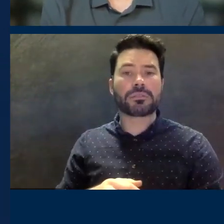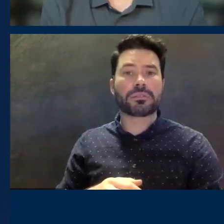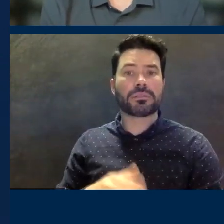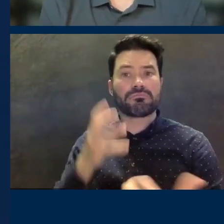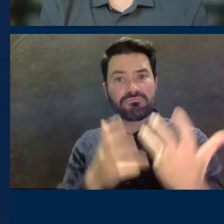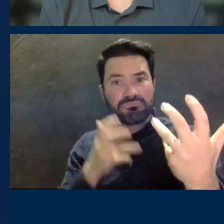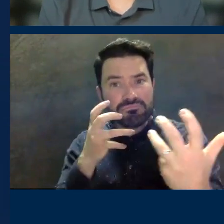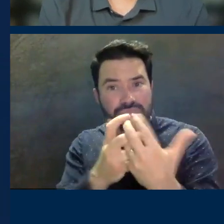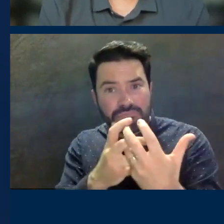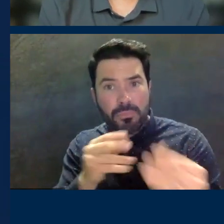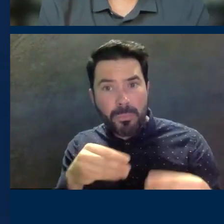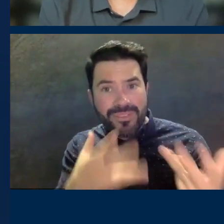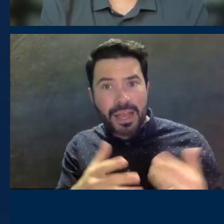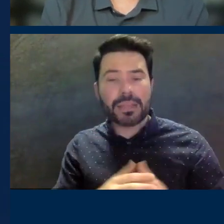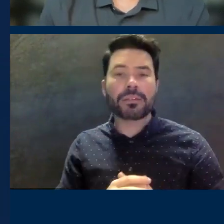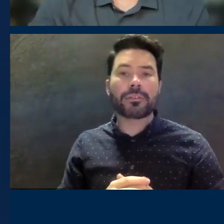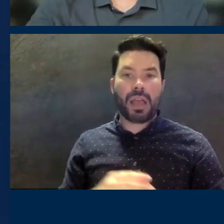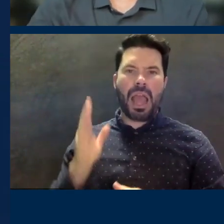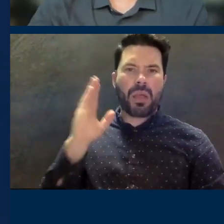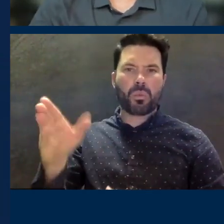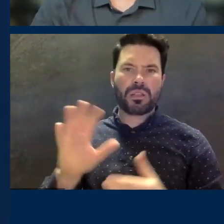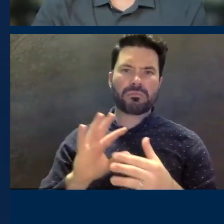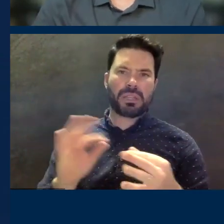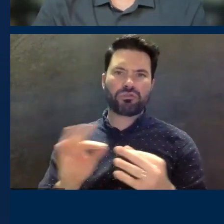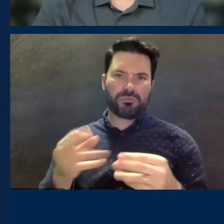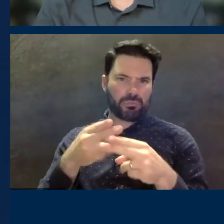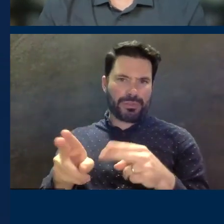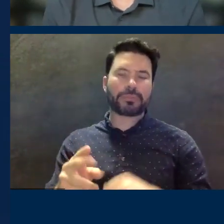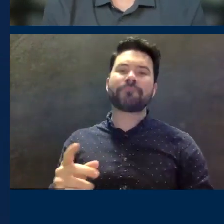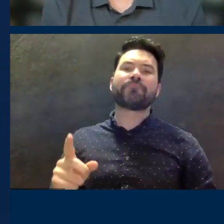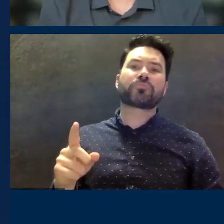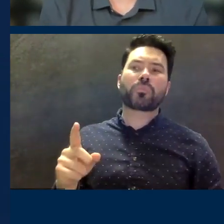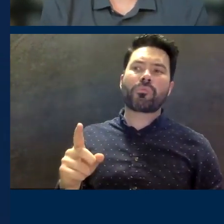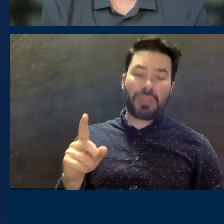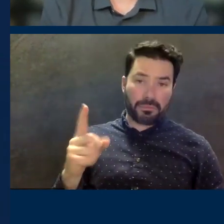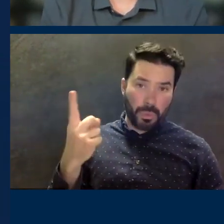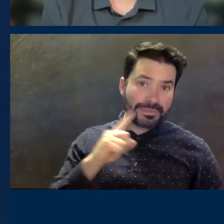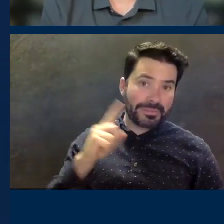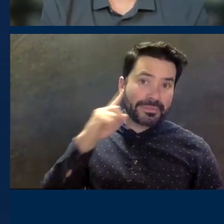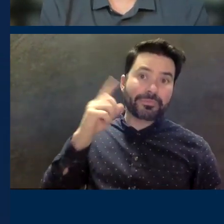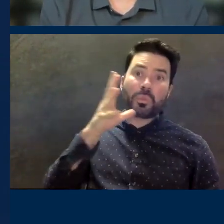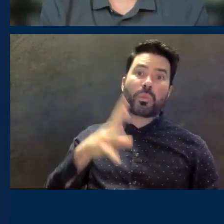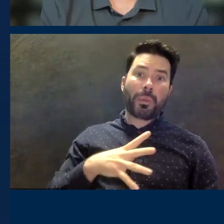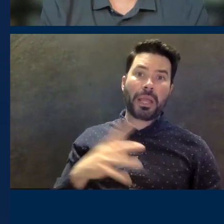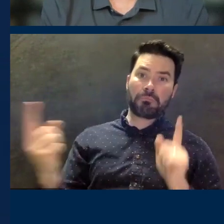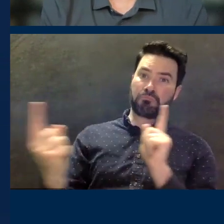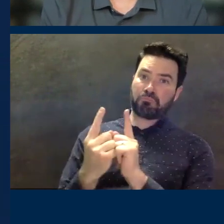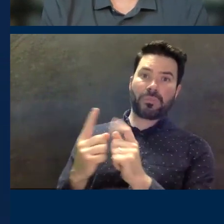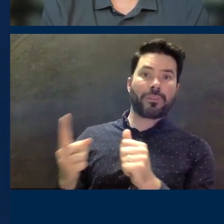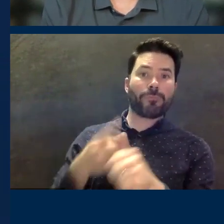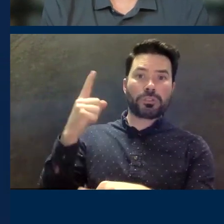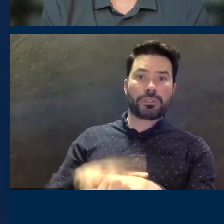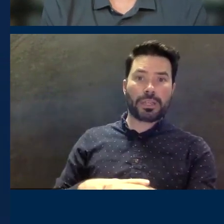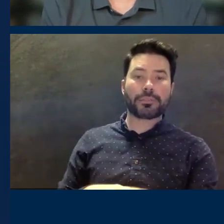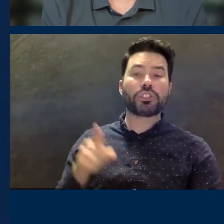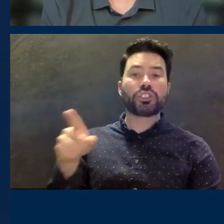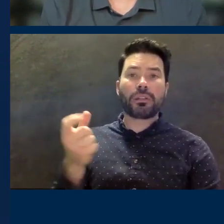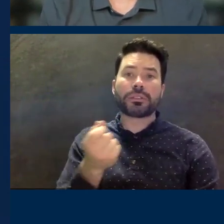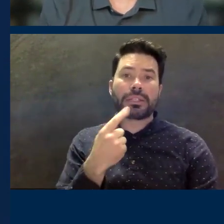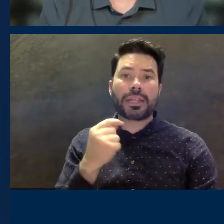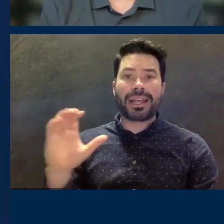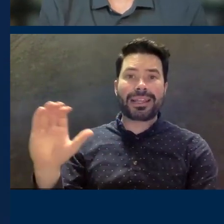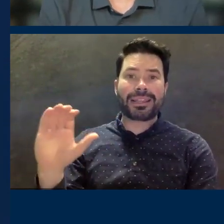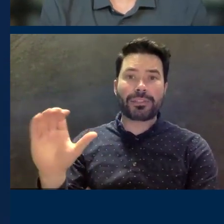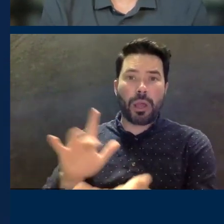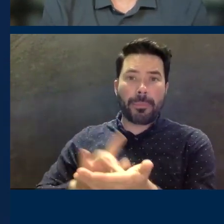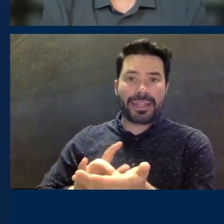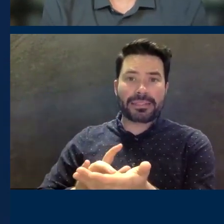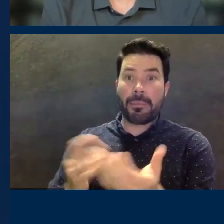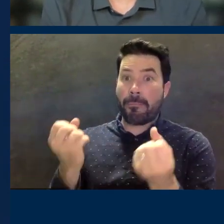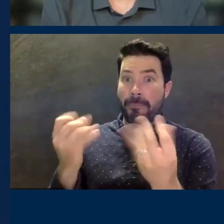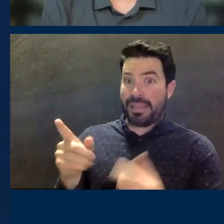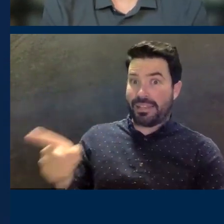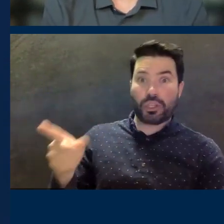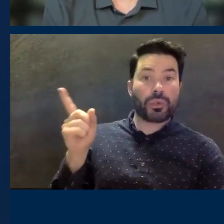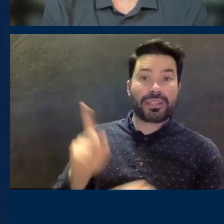and I will mention this briefly, I had a deaf lady who I saw for the 1st time she was taking a cholesterol lowering medication which many of them you cannot take grapefruit or grapefruit juice.